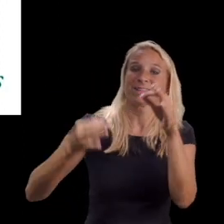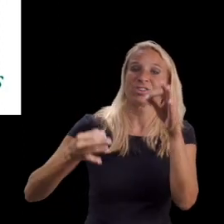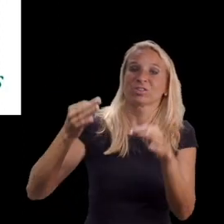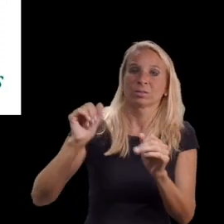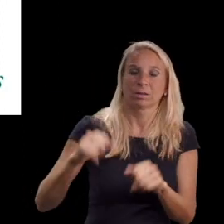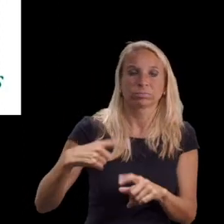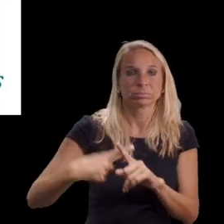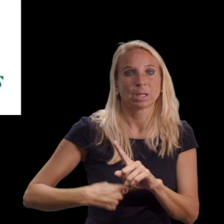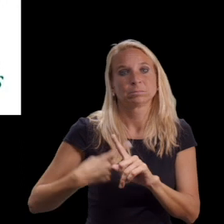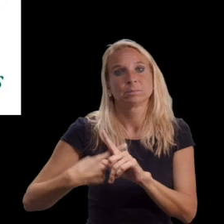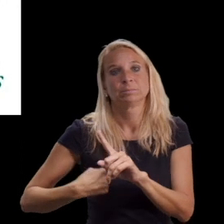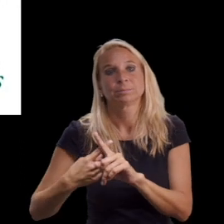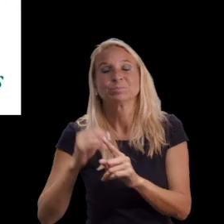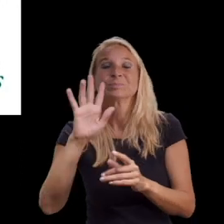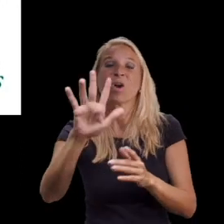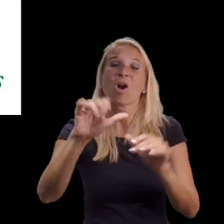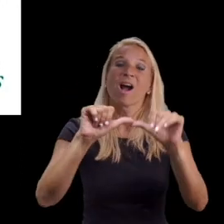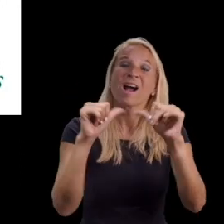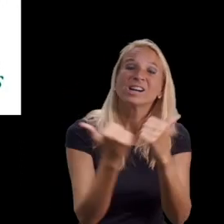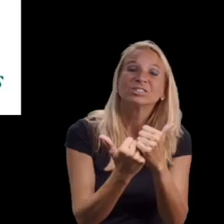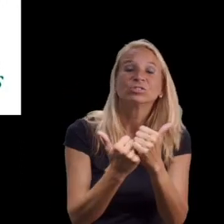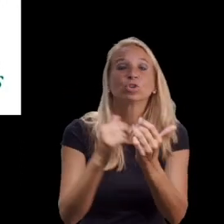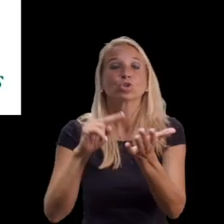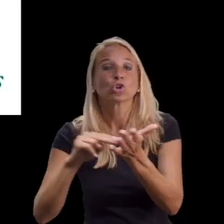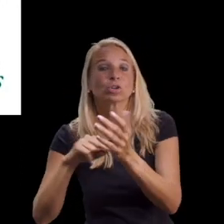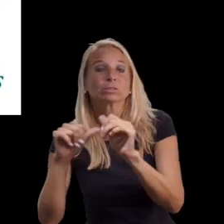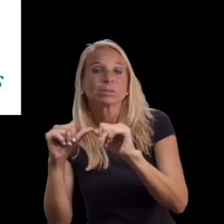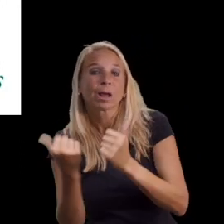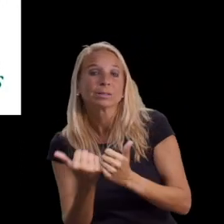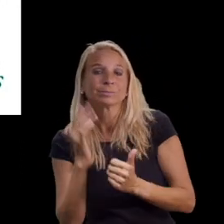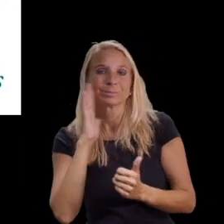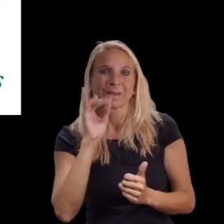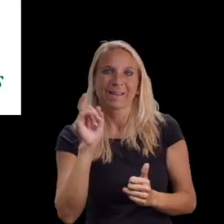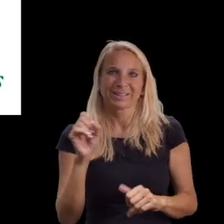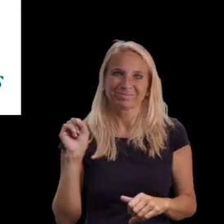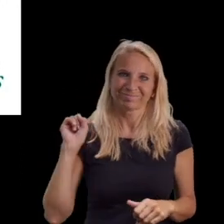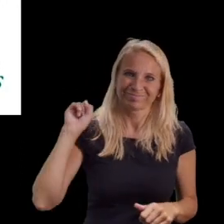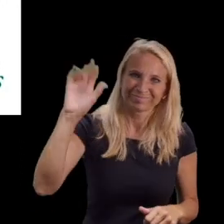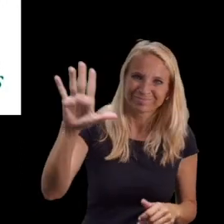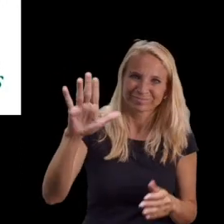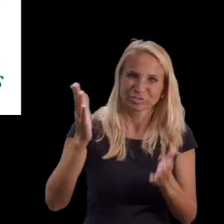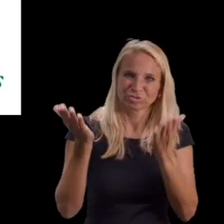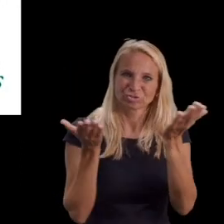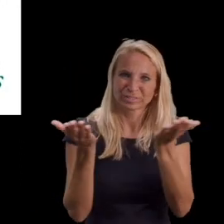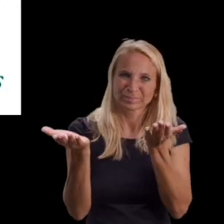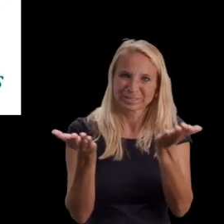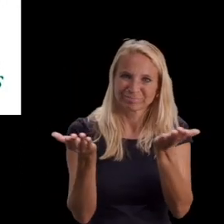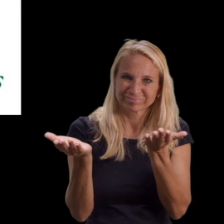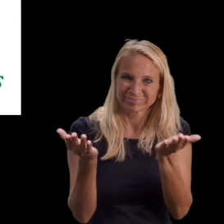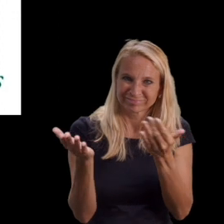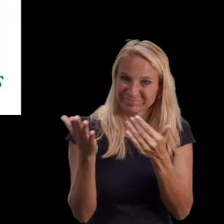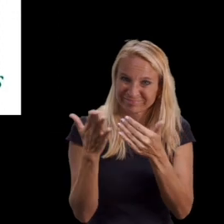So your agency, your nursing agency, will still have to submit for services